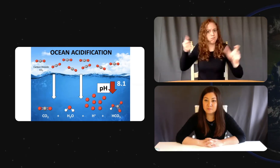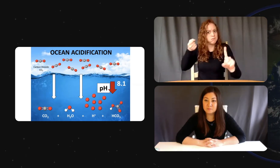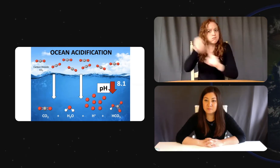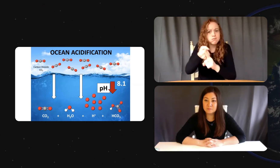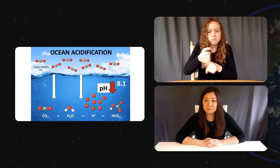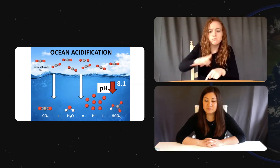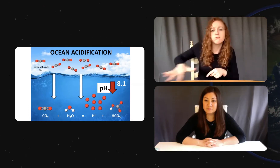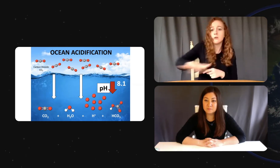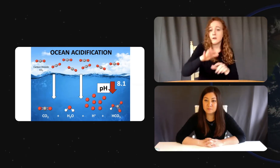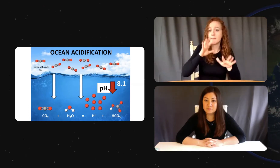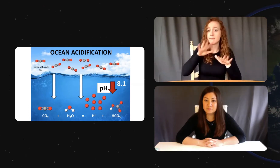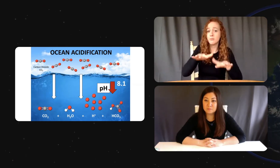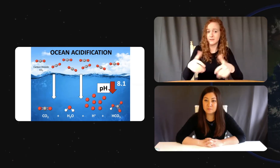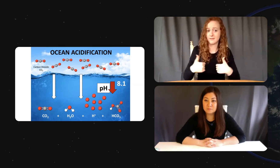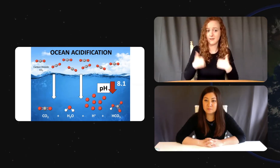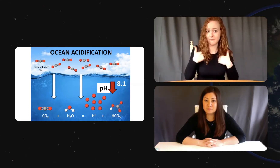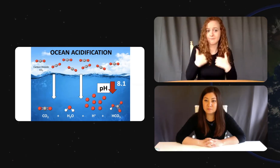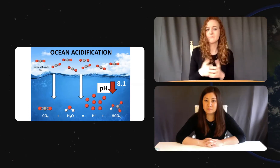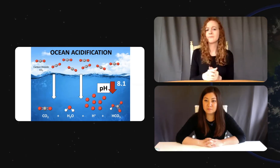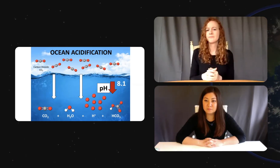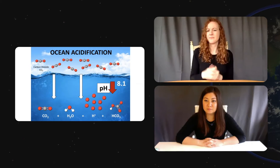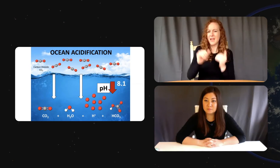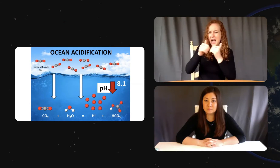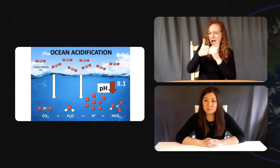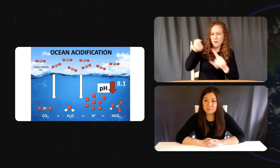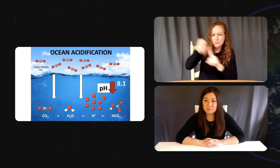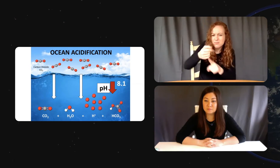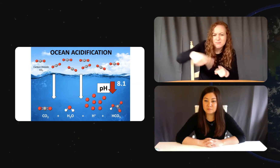That's a HUGE impact on marine life.